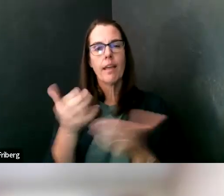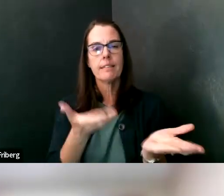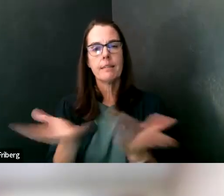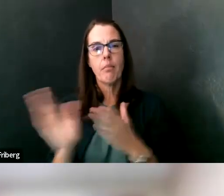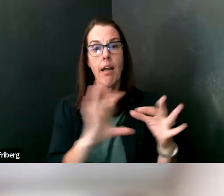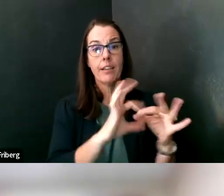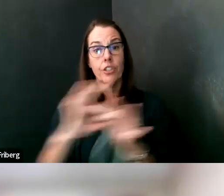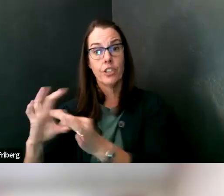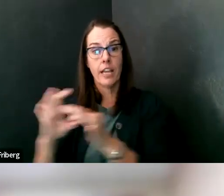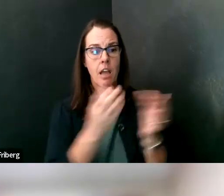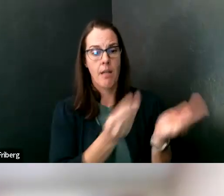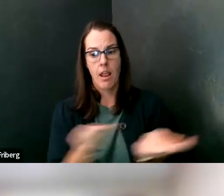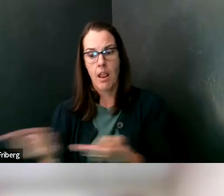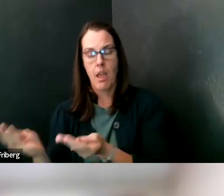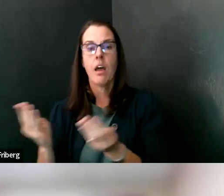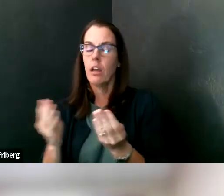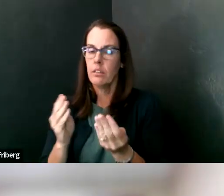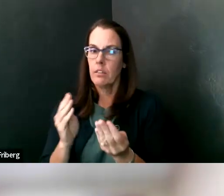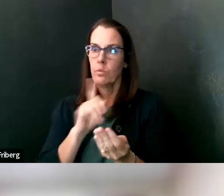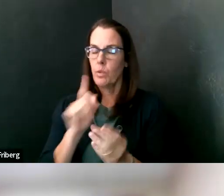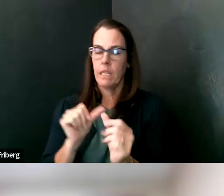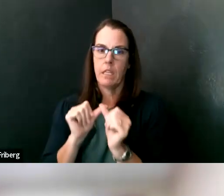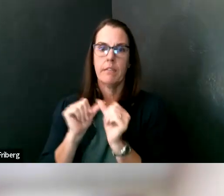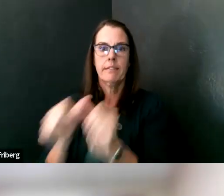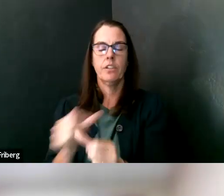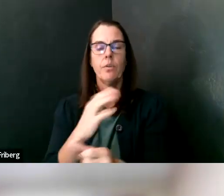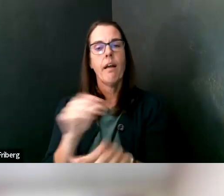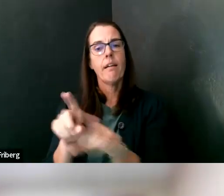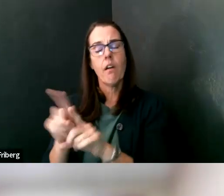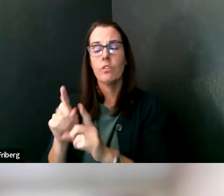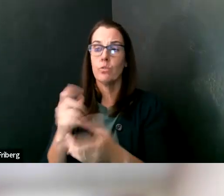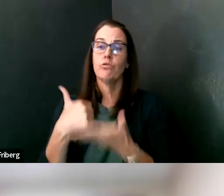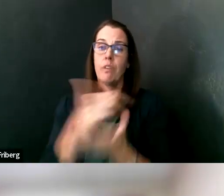uh, and those advances, those scientific advances that help patients where they need it most. So,